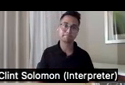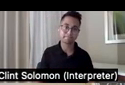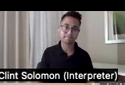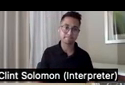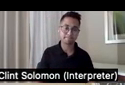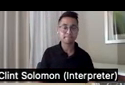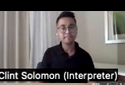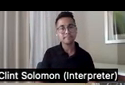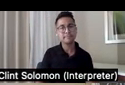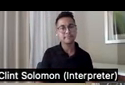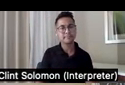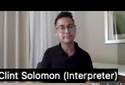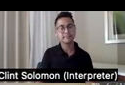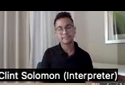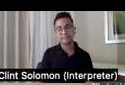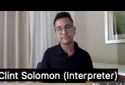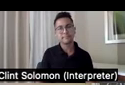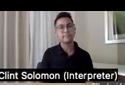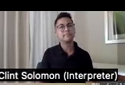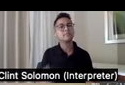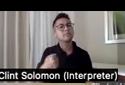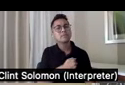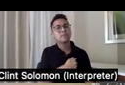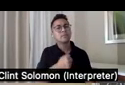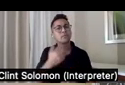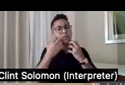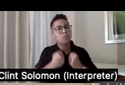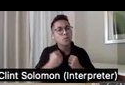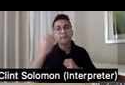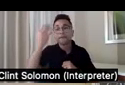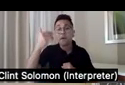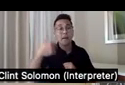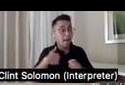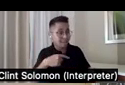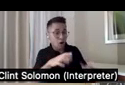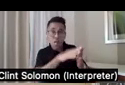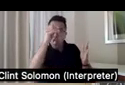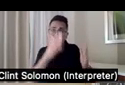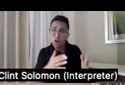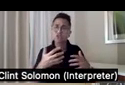so we care about this because we want to be respectful to learners we recognize that being